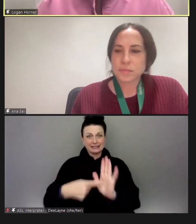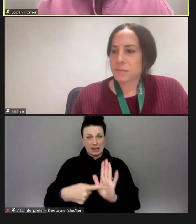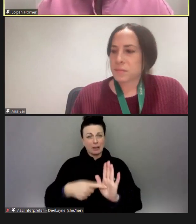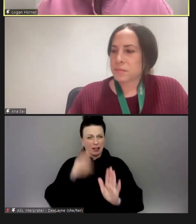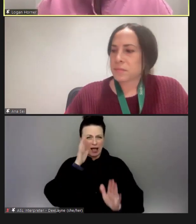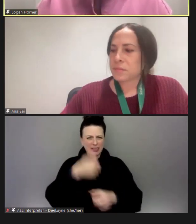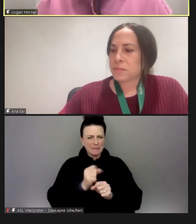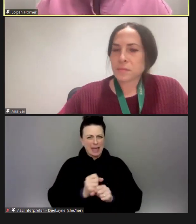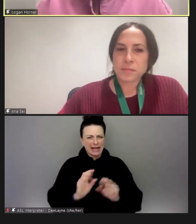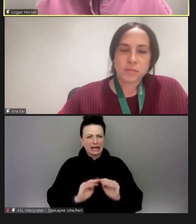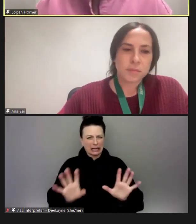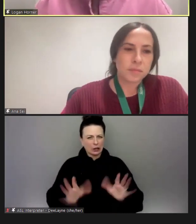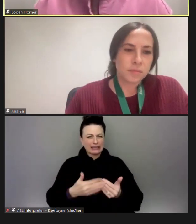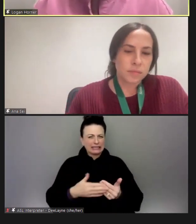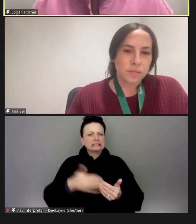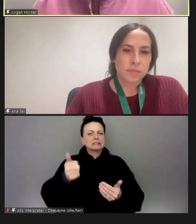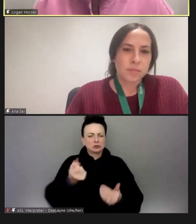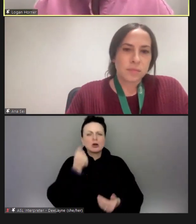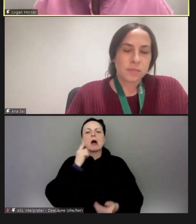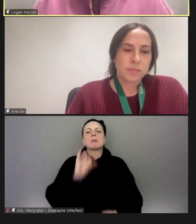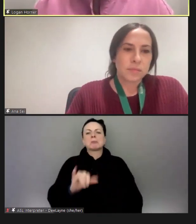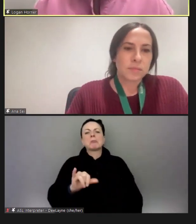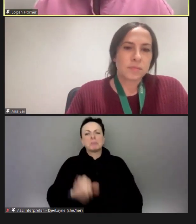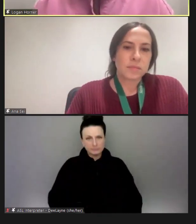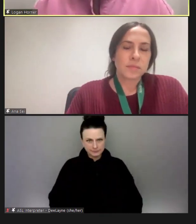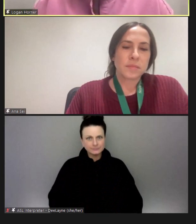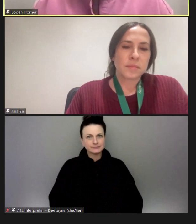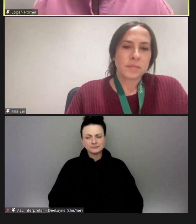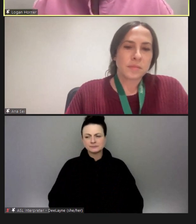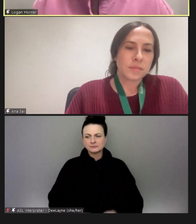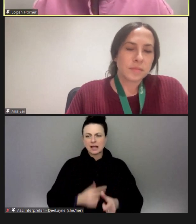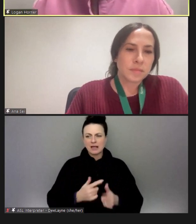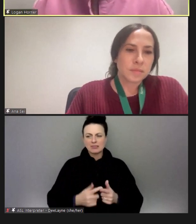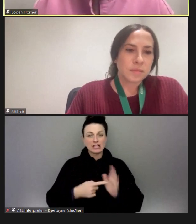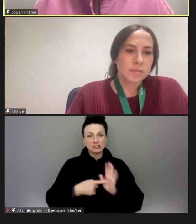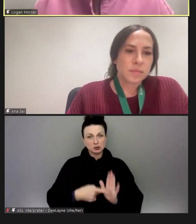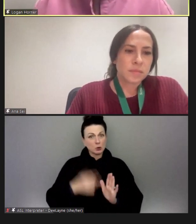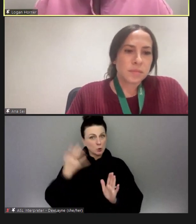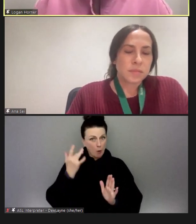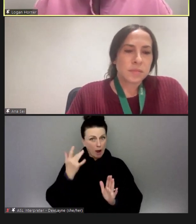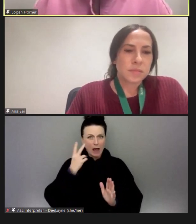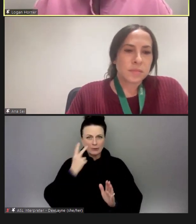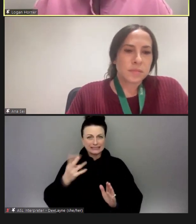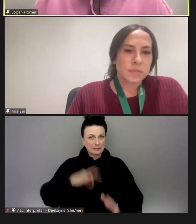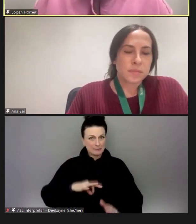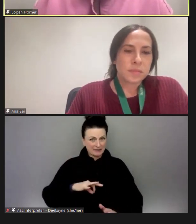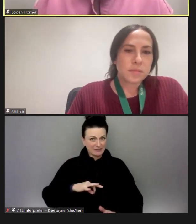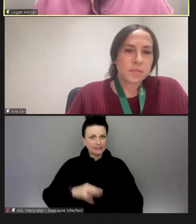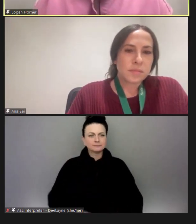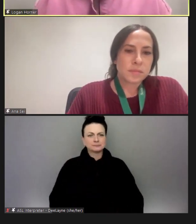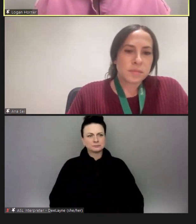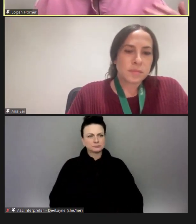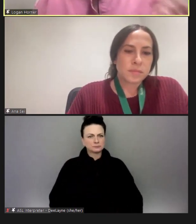little easier to understand and show you